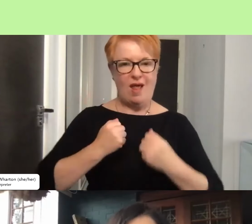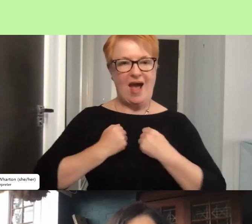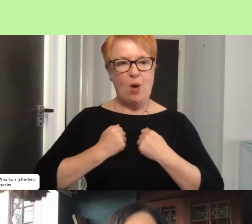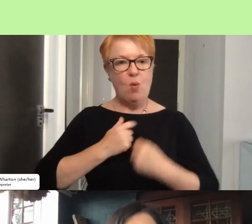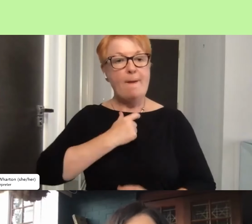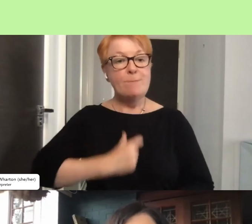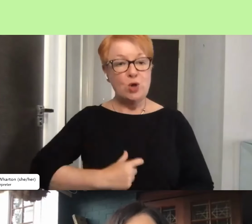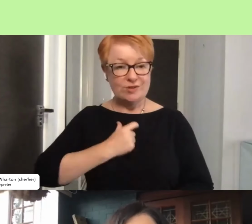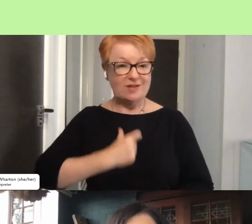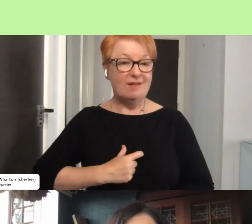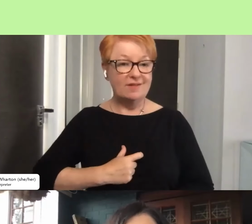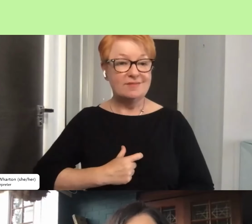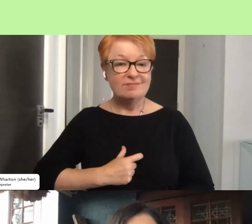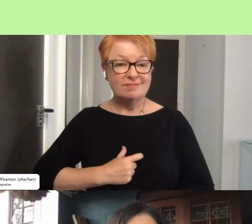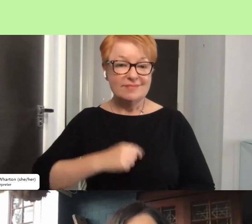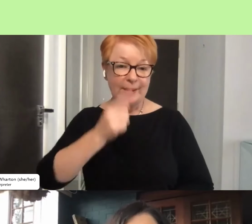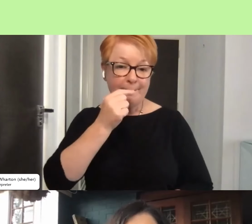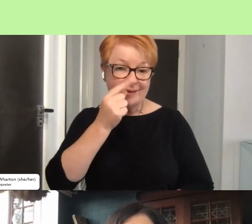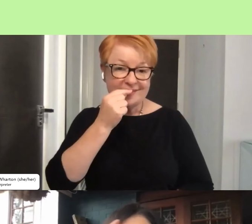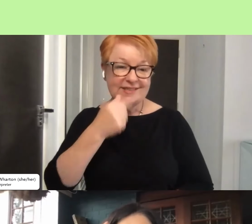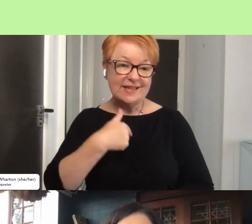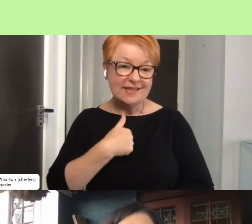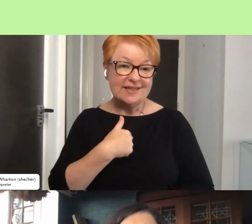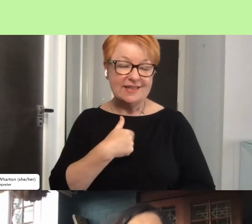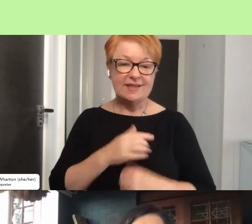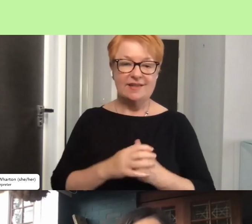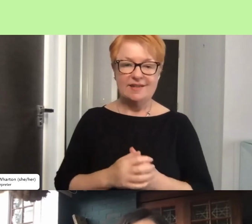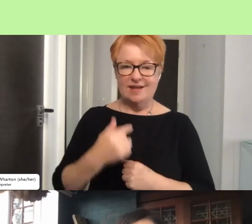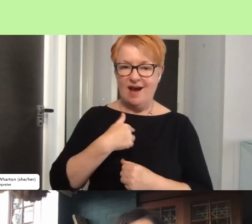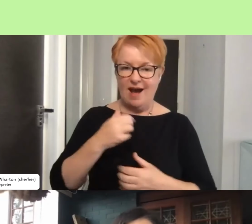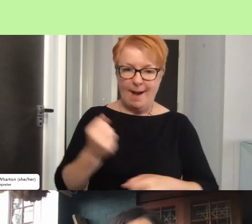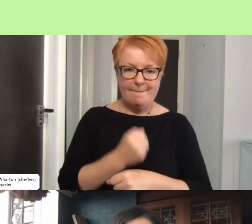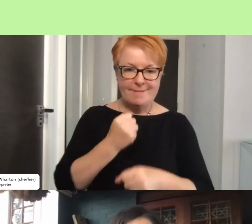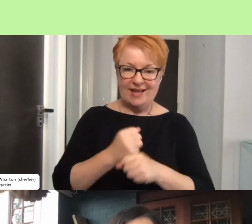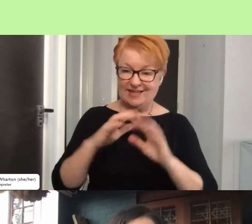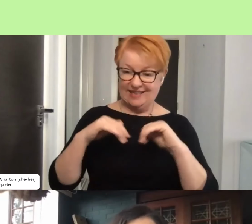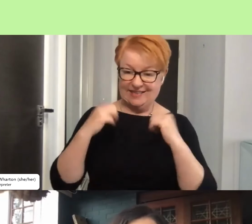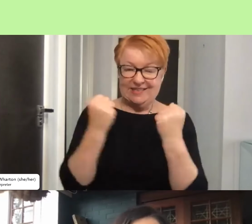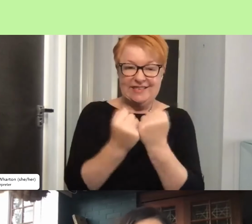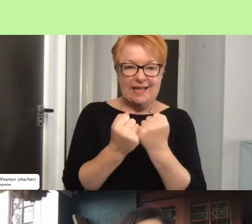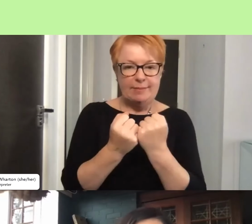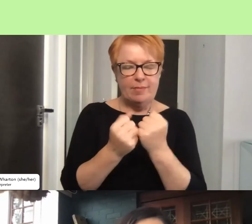as well. And we all I also made the team, which was had multiple backgrounds, so that we could